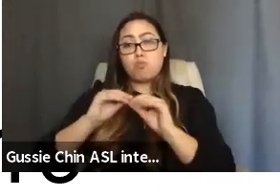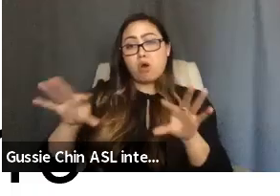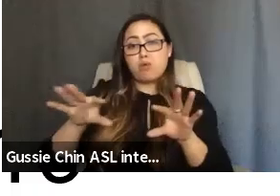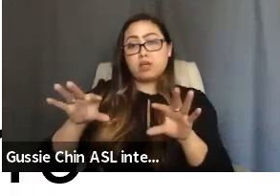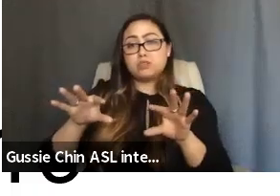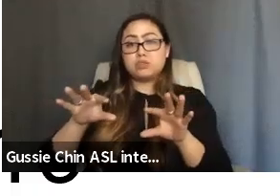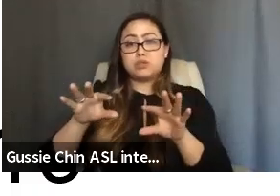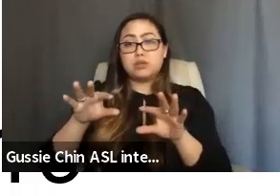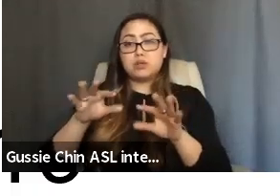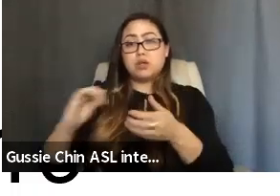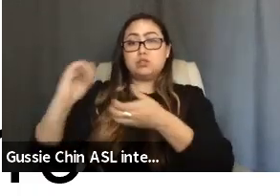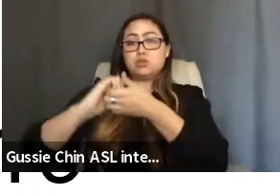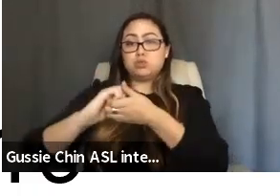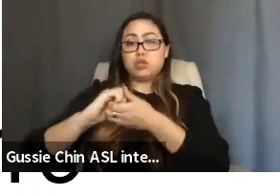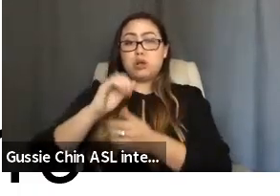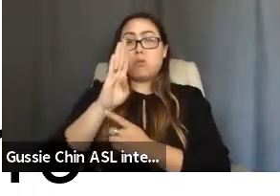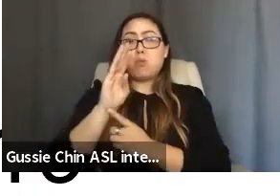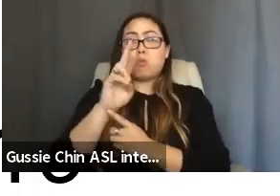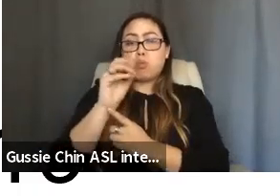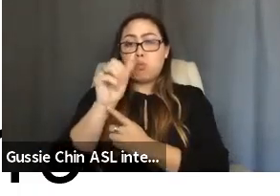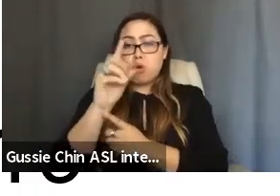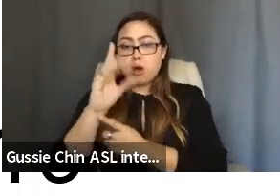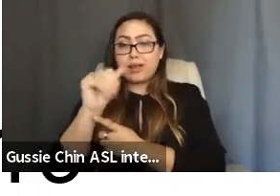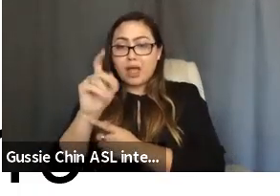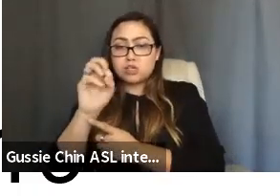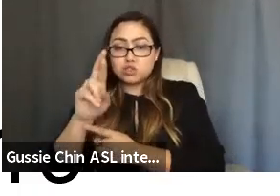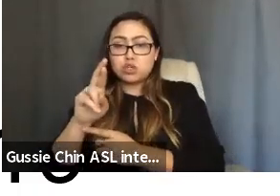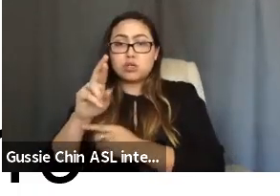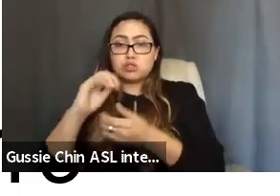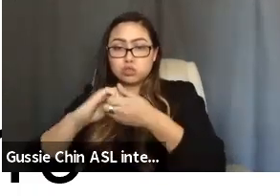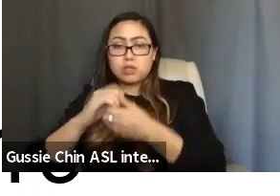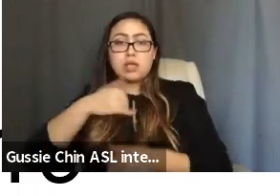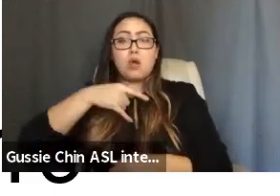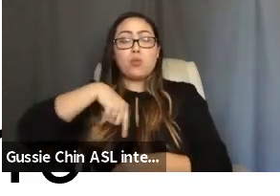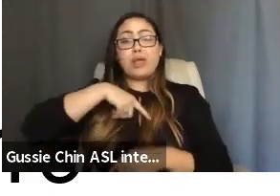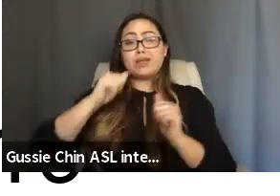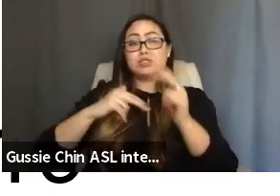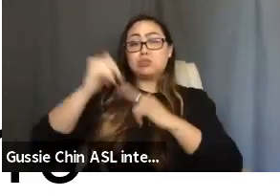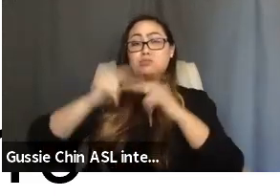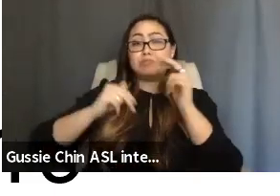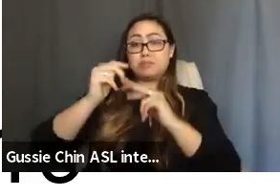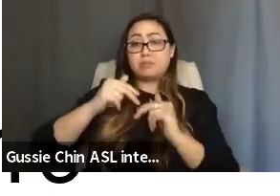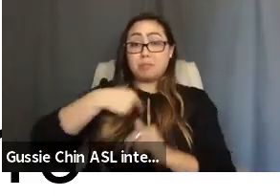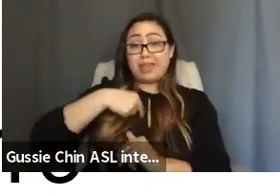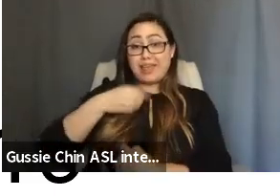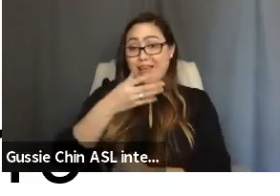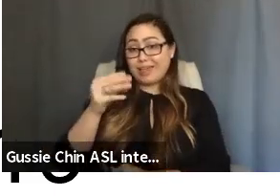So interpreters and public information officers and the media are working together to ensure that